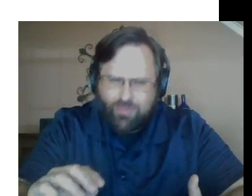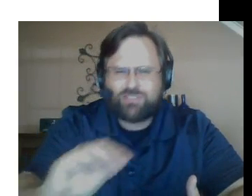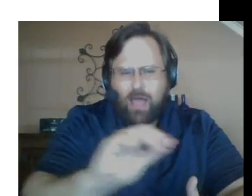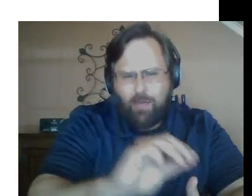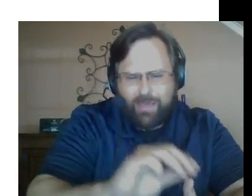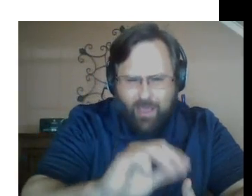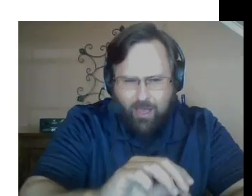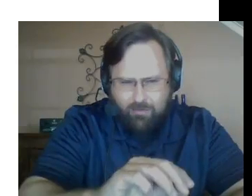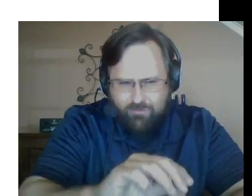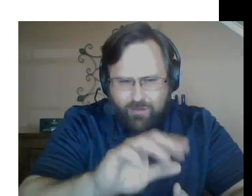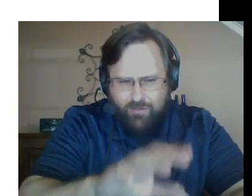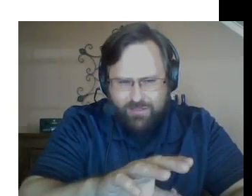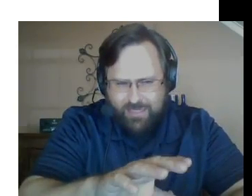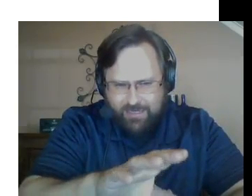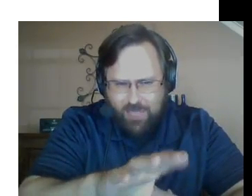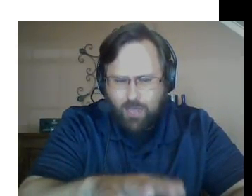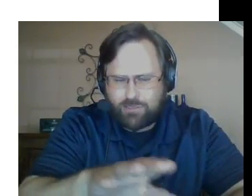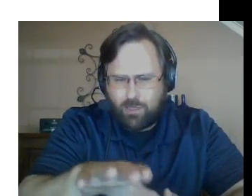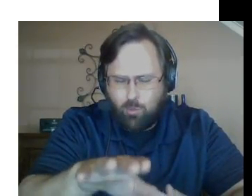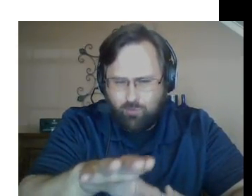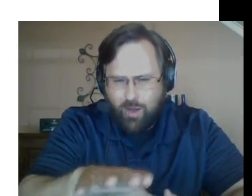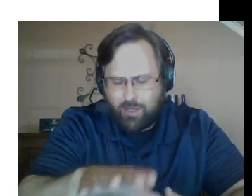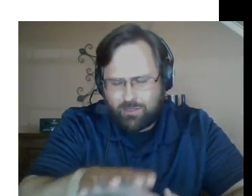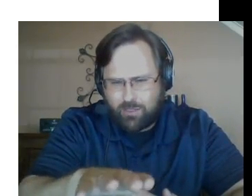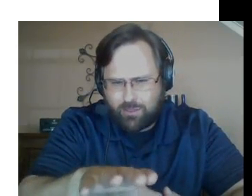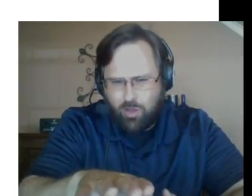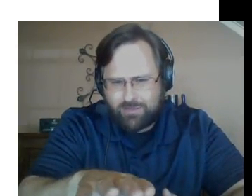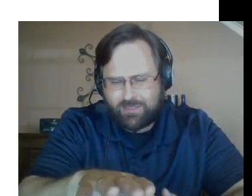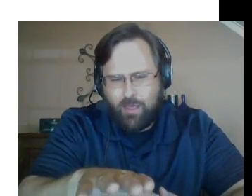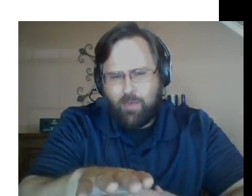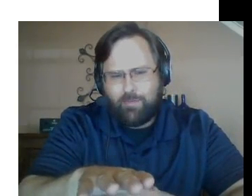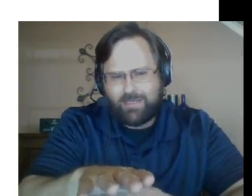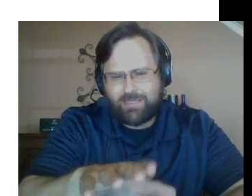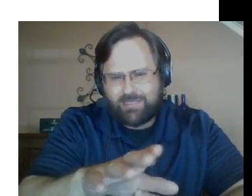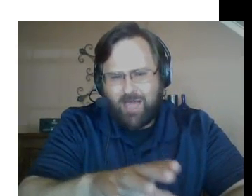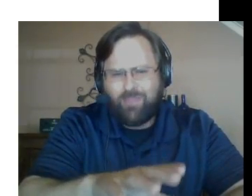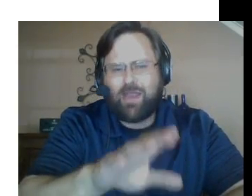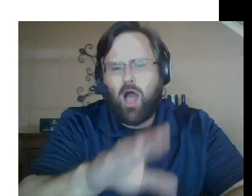the topic of the sentence Octolanda lost because it's not that